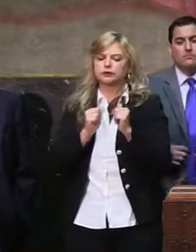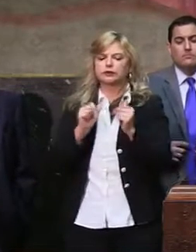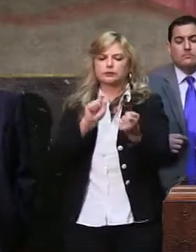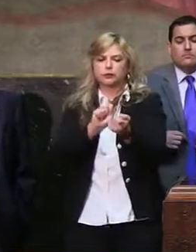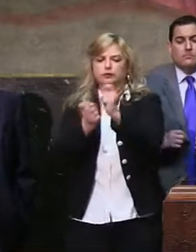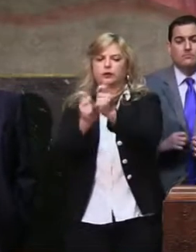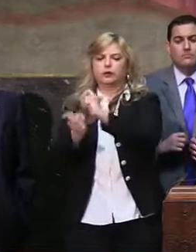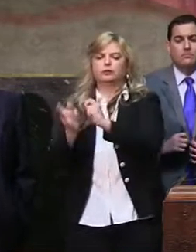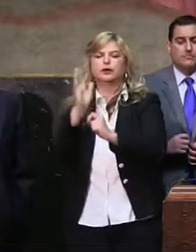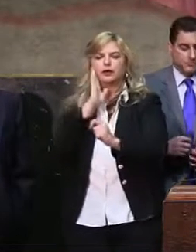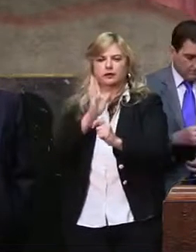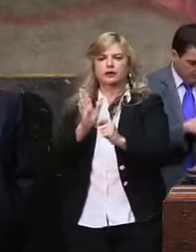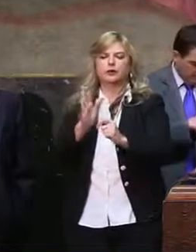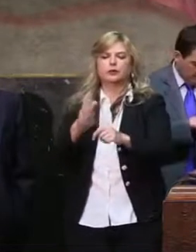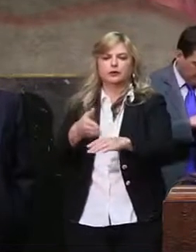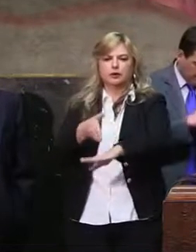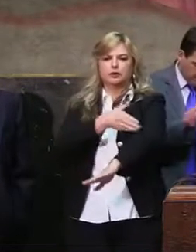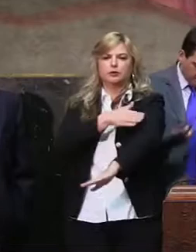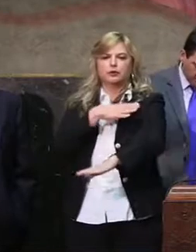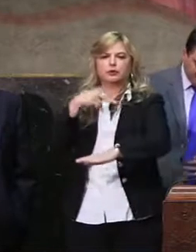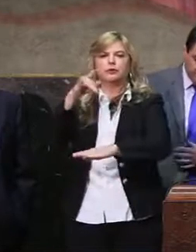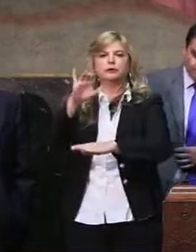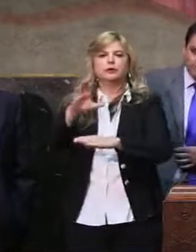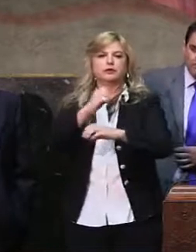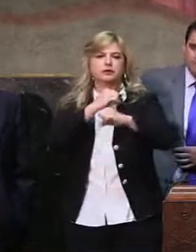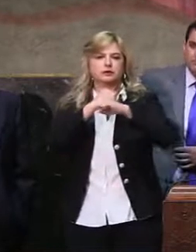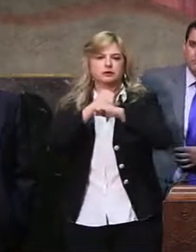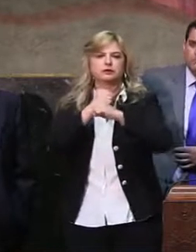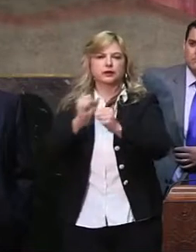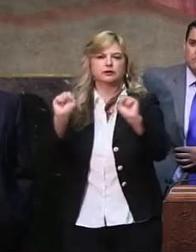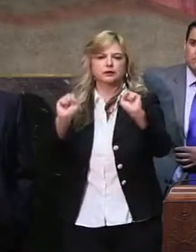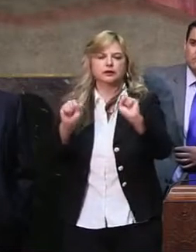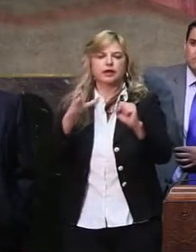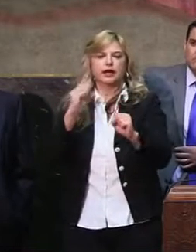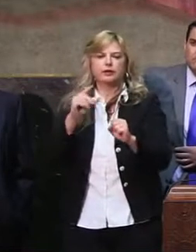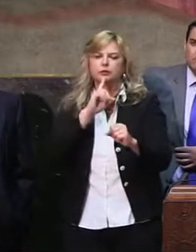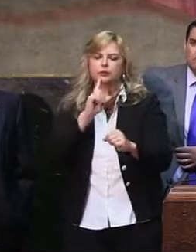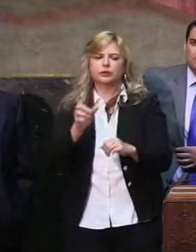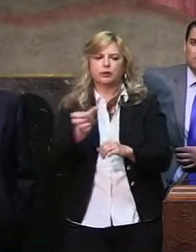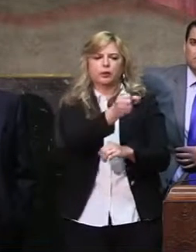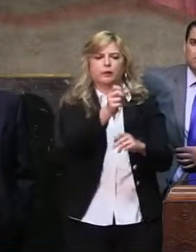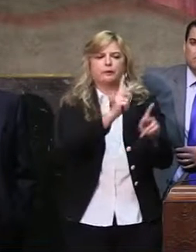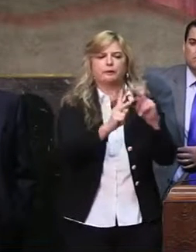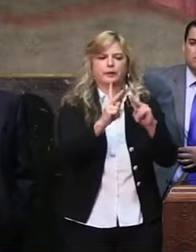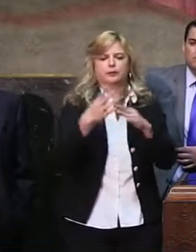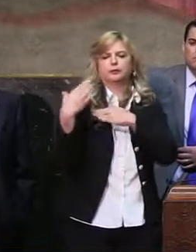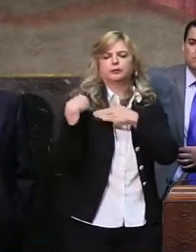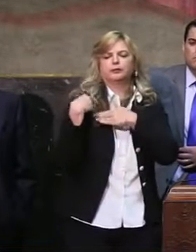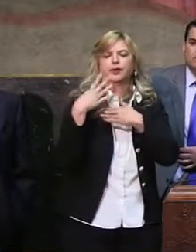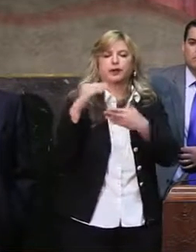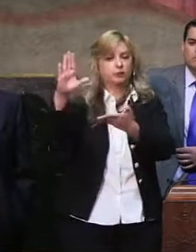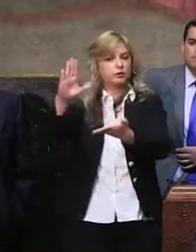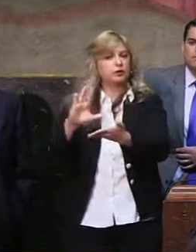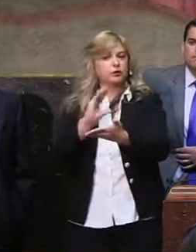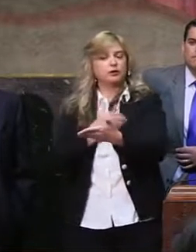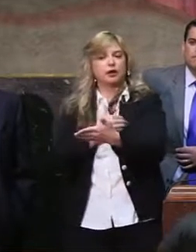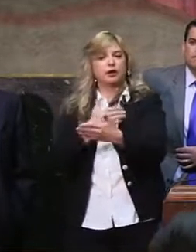hold people accountable for criminal behavior and reduce our state prison population by at least 10 percent over